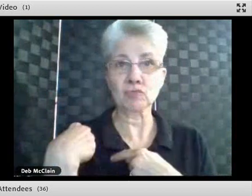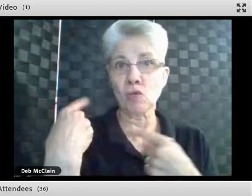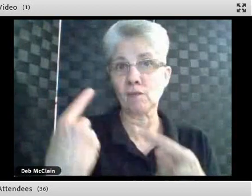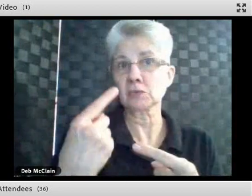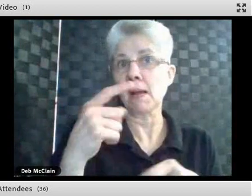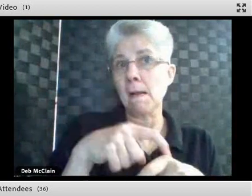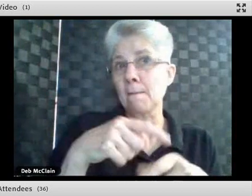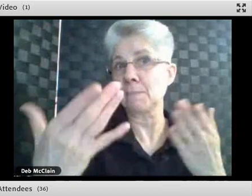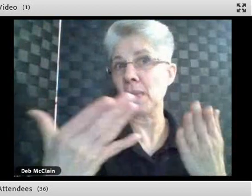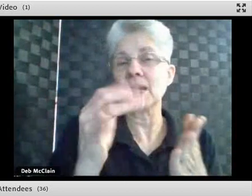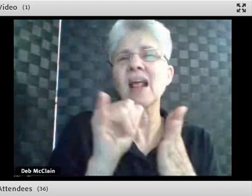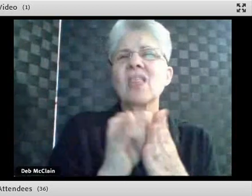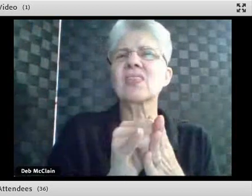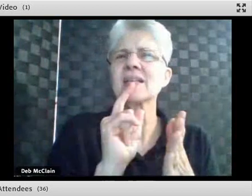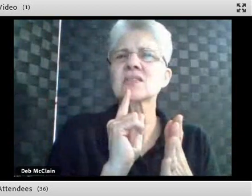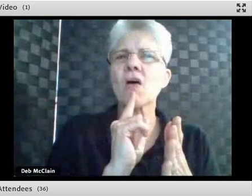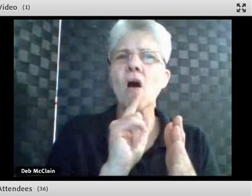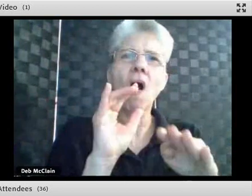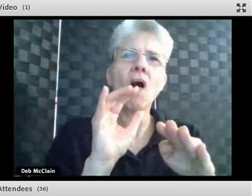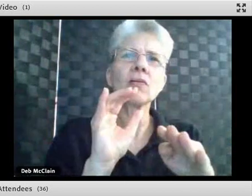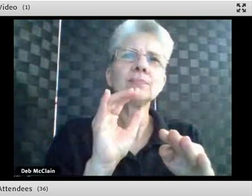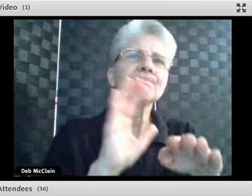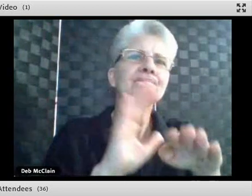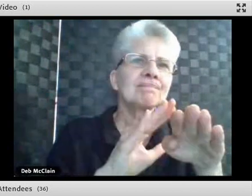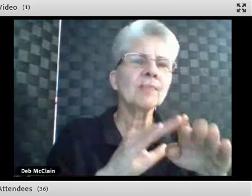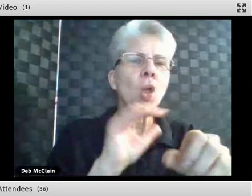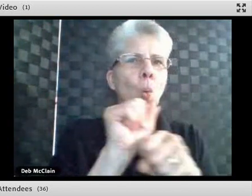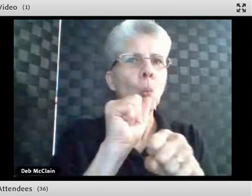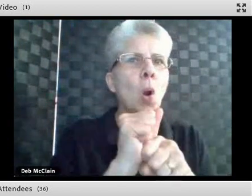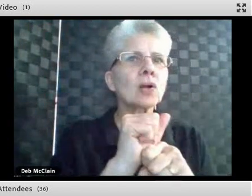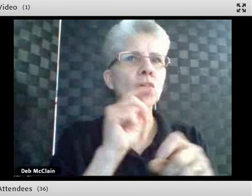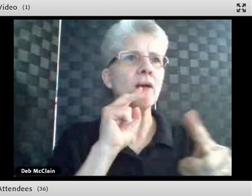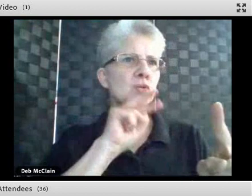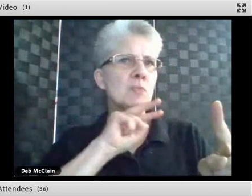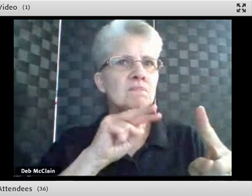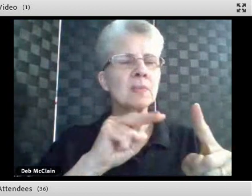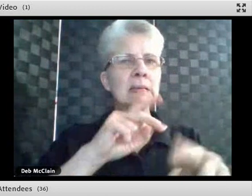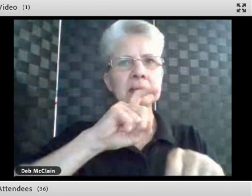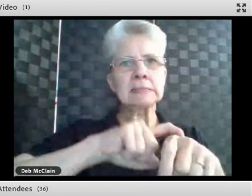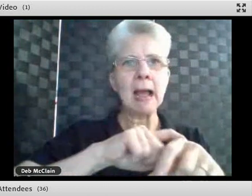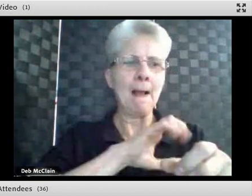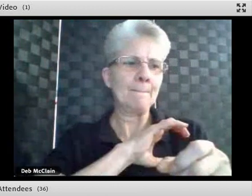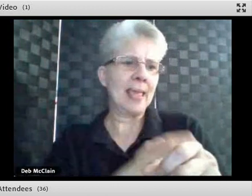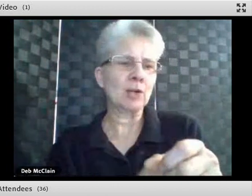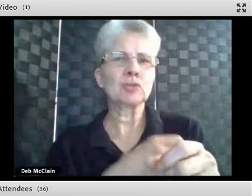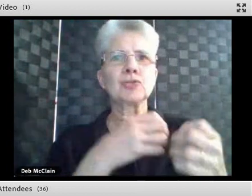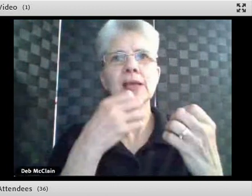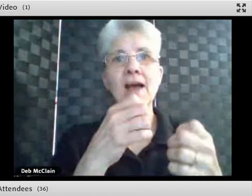So that's all very hands-on work that takes a lot of, again, time and energy and effort on your part